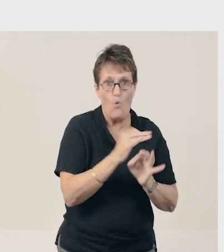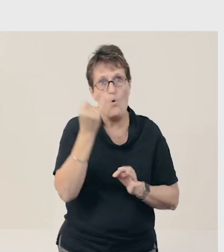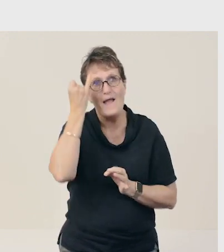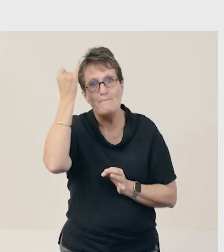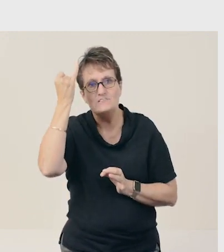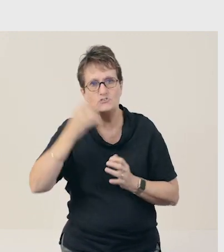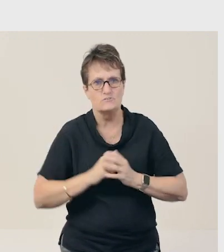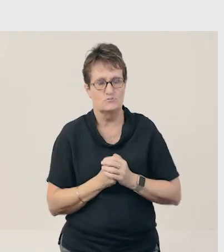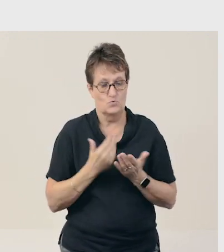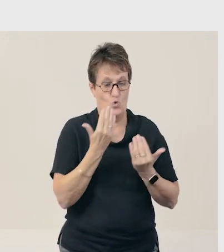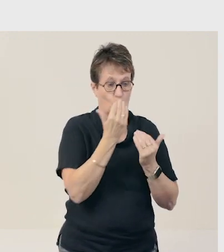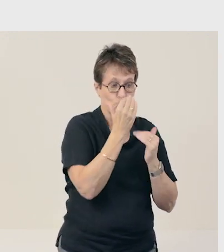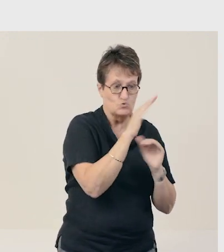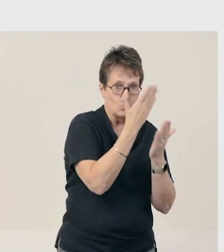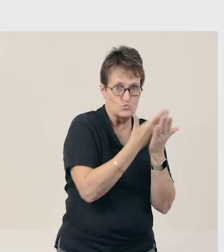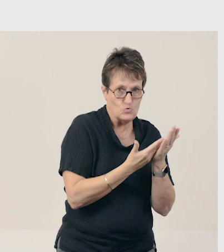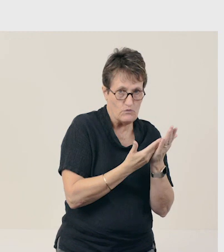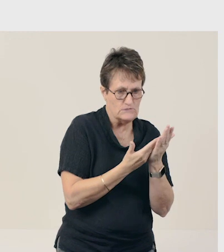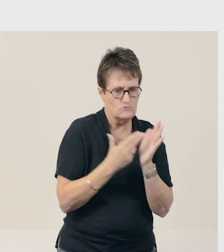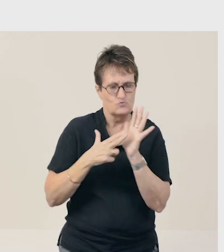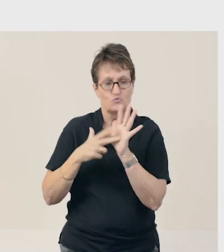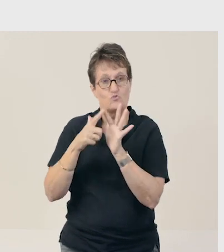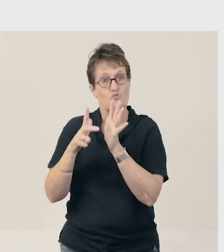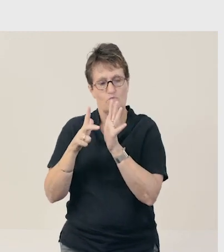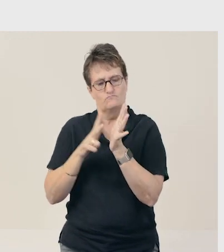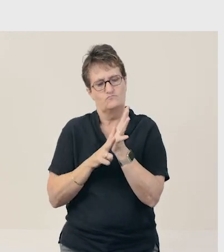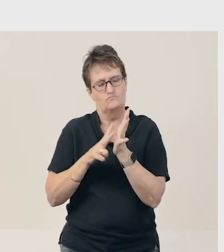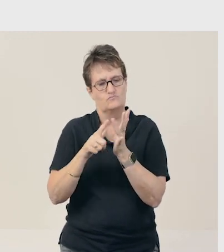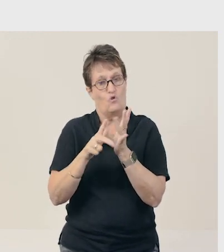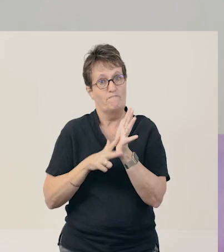Short stories and novels are both examples of narrative text.